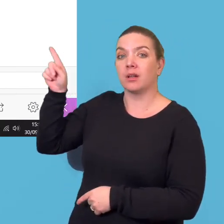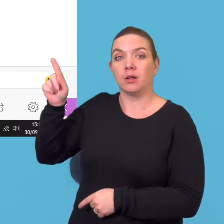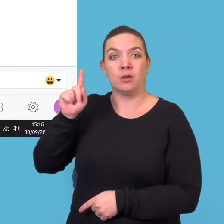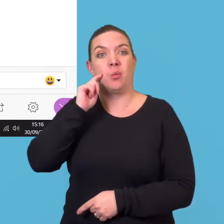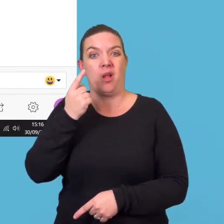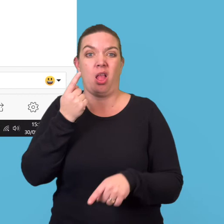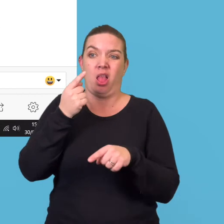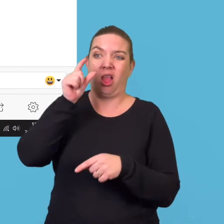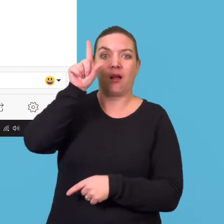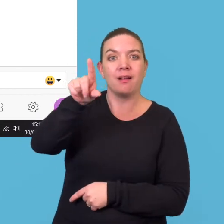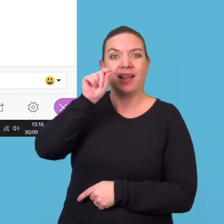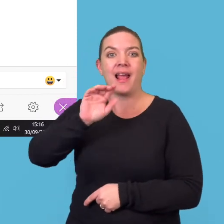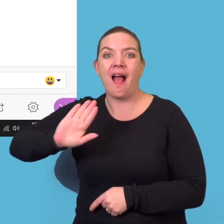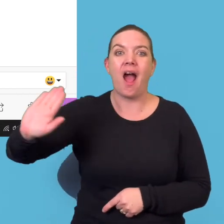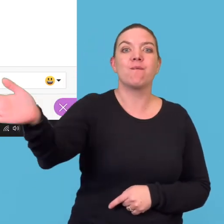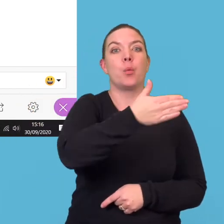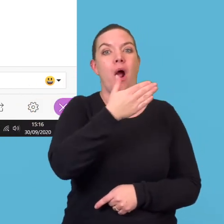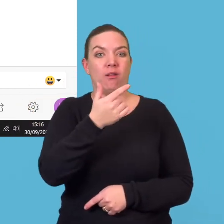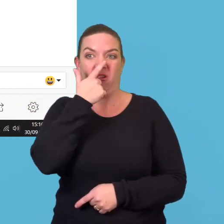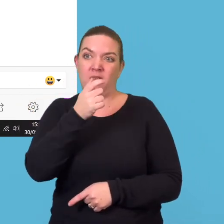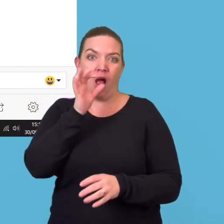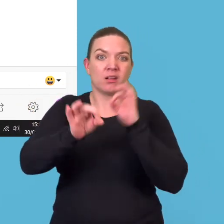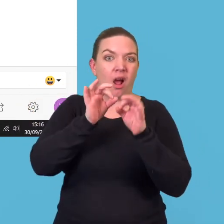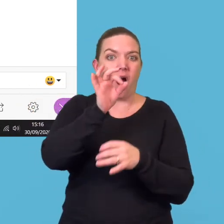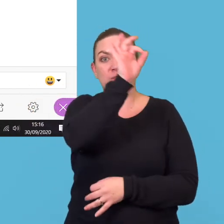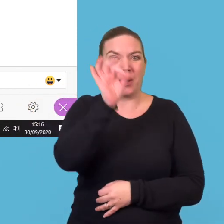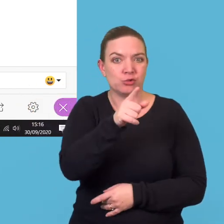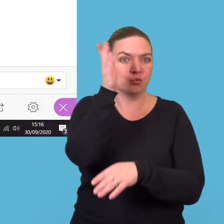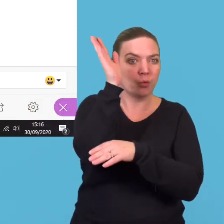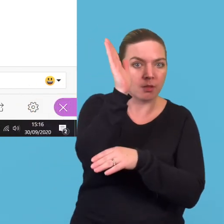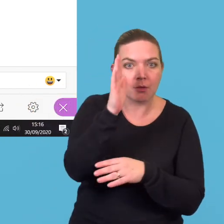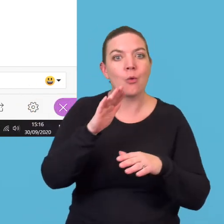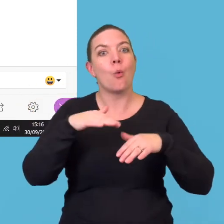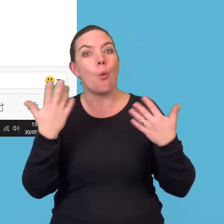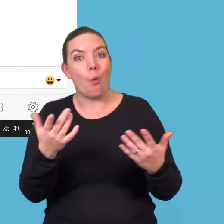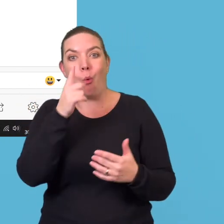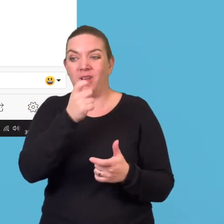If you want to go back and speak to the entire group, everyone, you just click this arrow here -